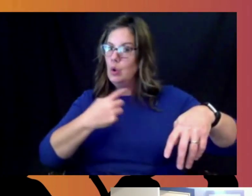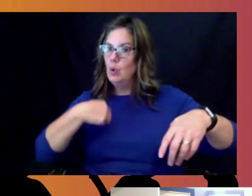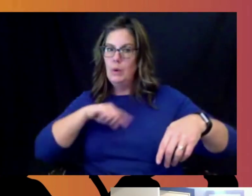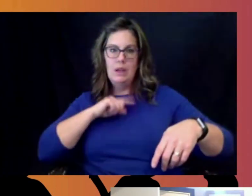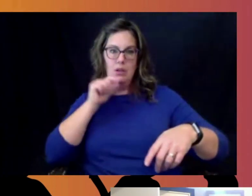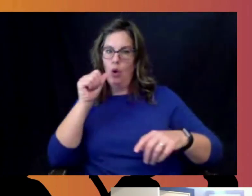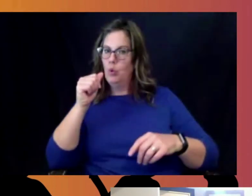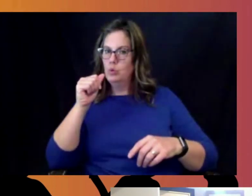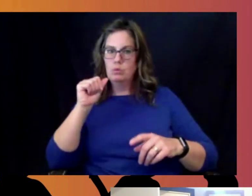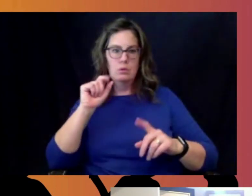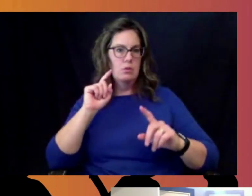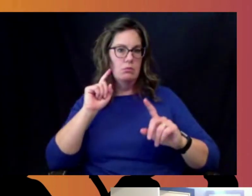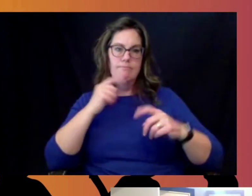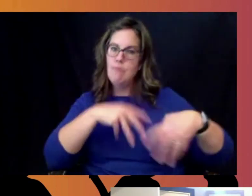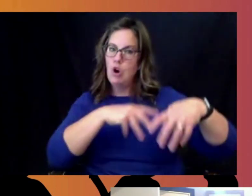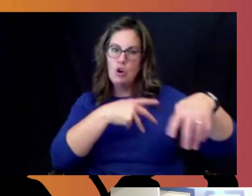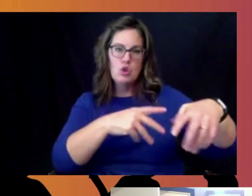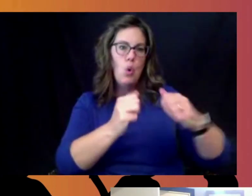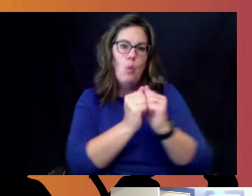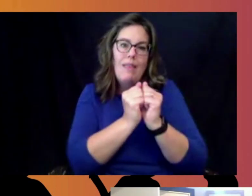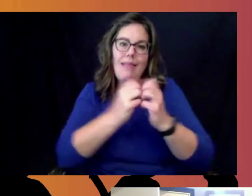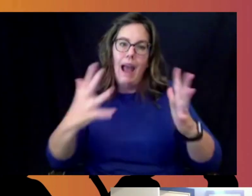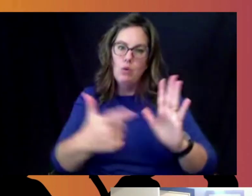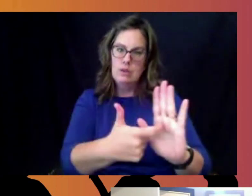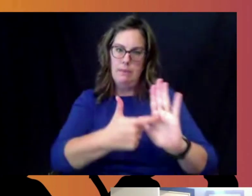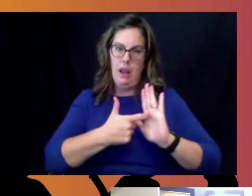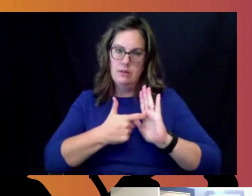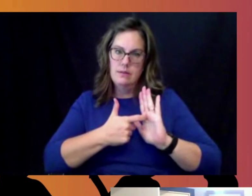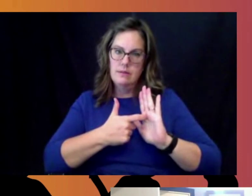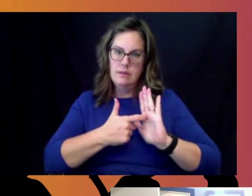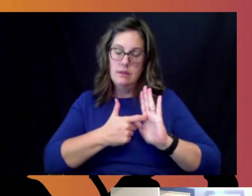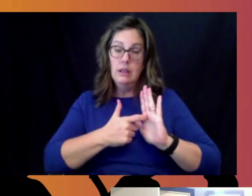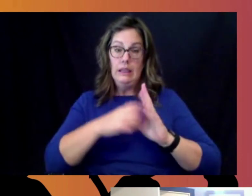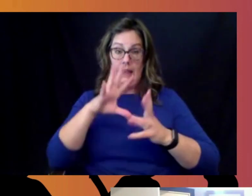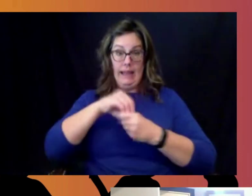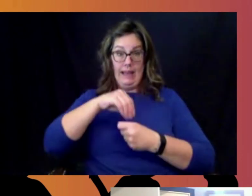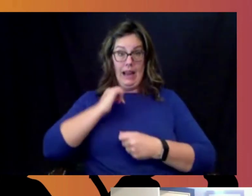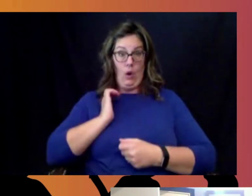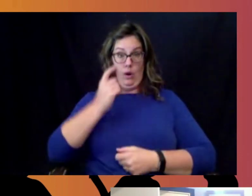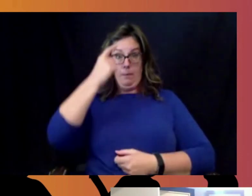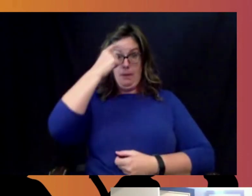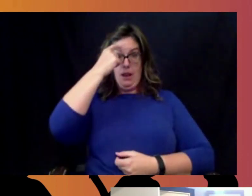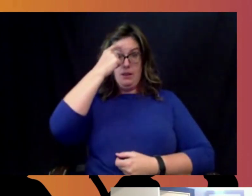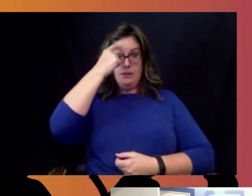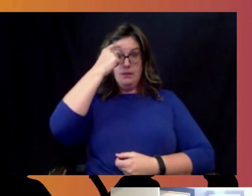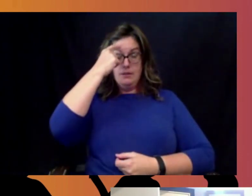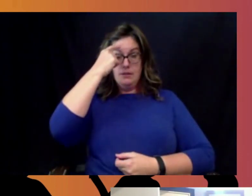protests without demands um in our minds we are black people we are black lives and we have to